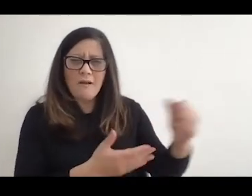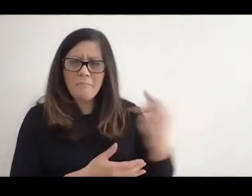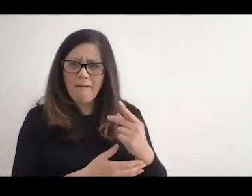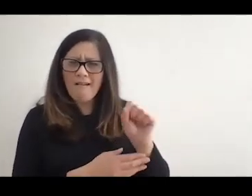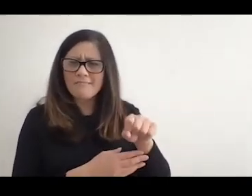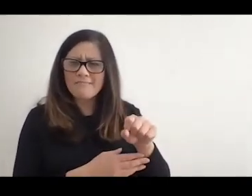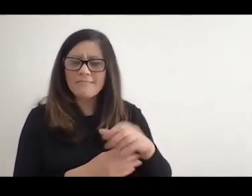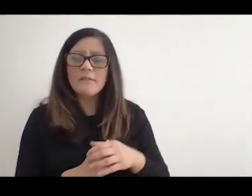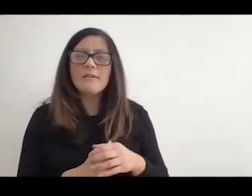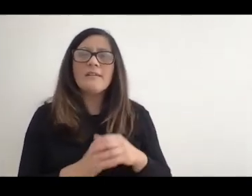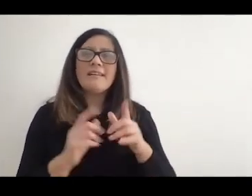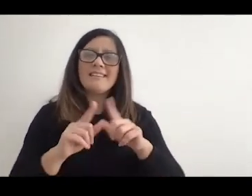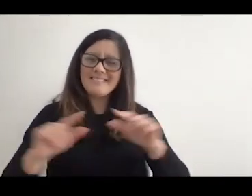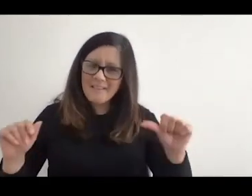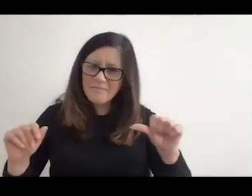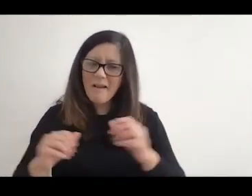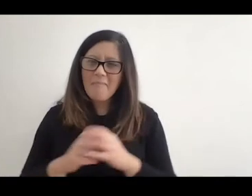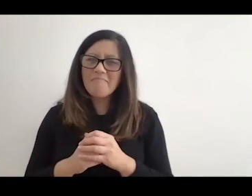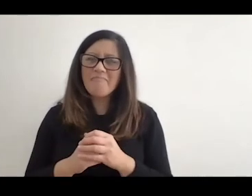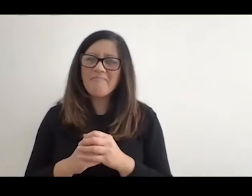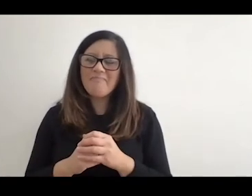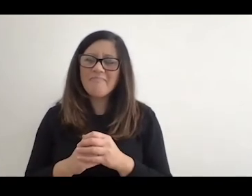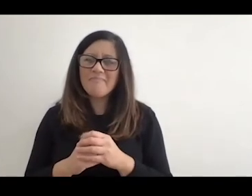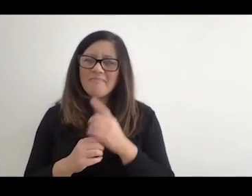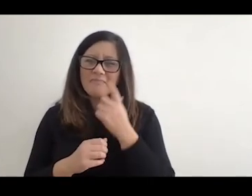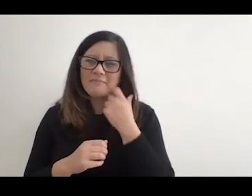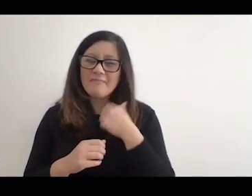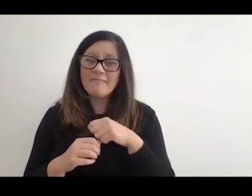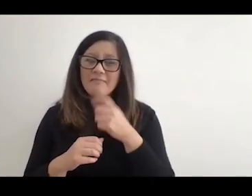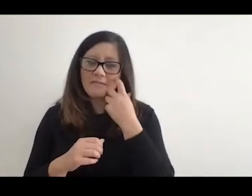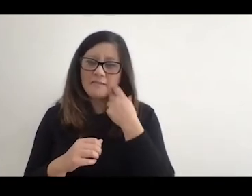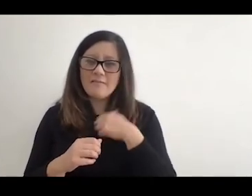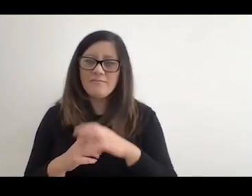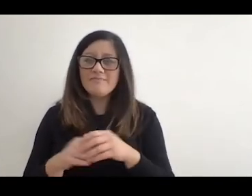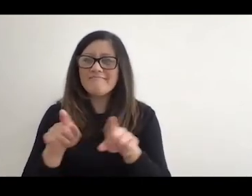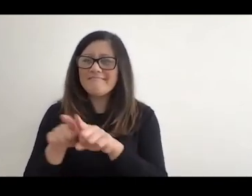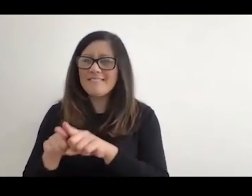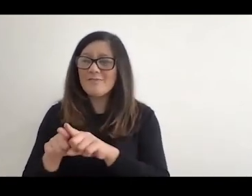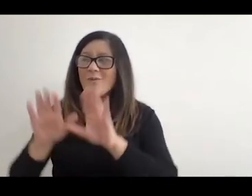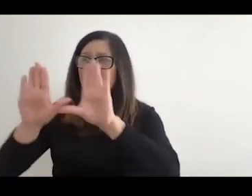But at the same time, it's also really great for your